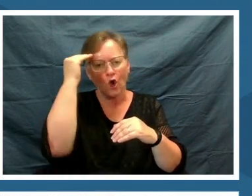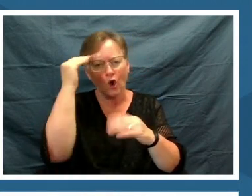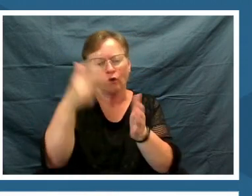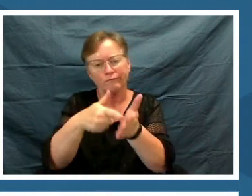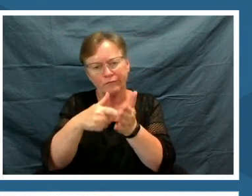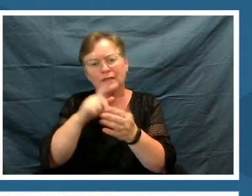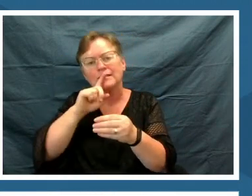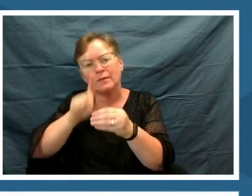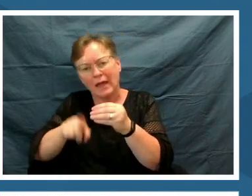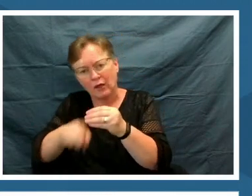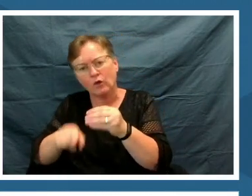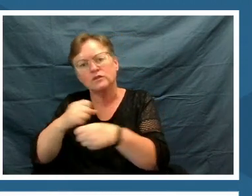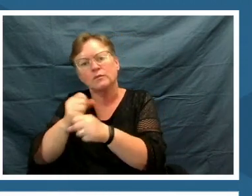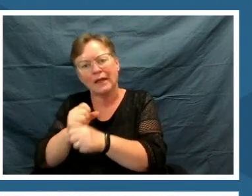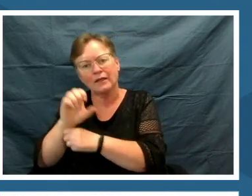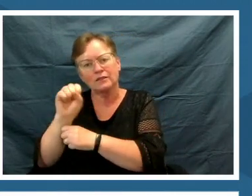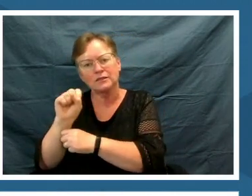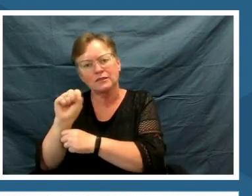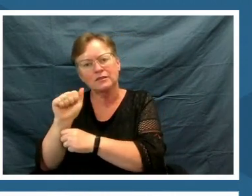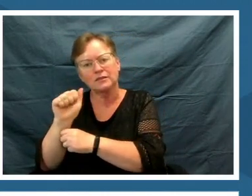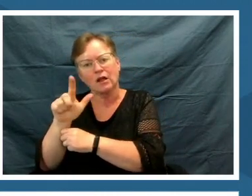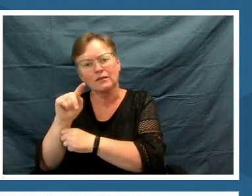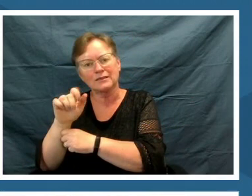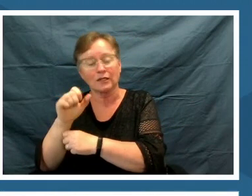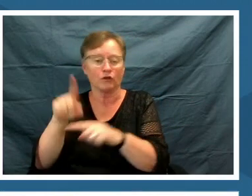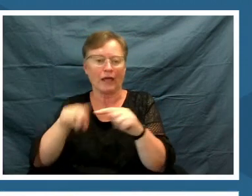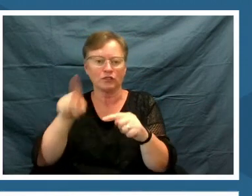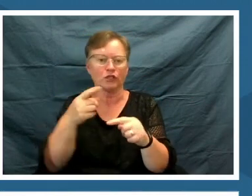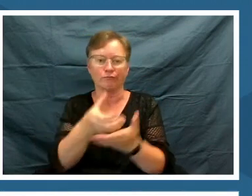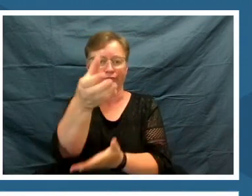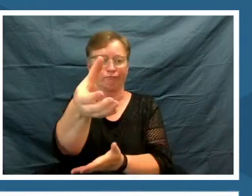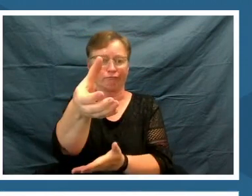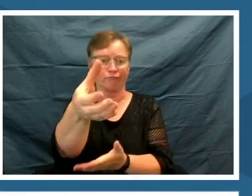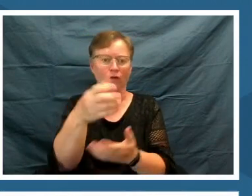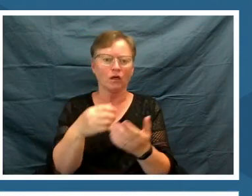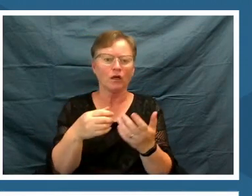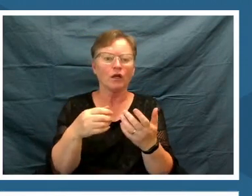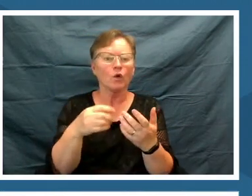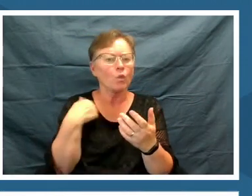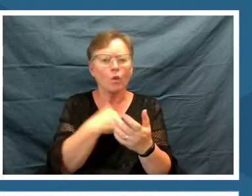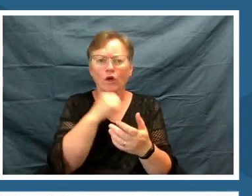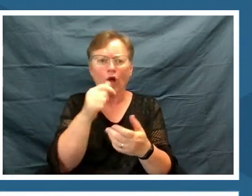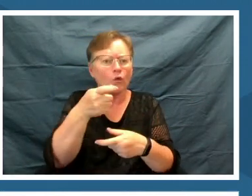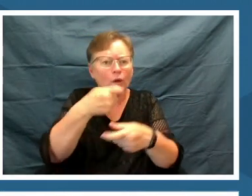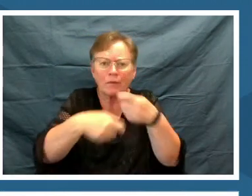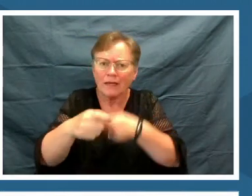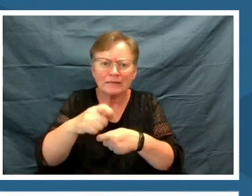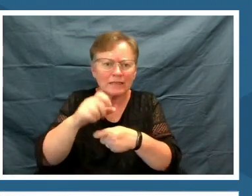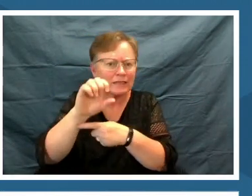you can't just start with salsa we're not replacing the standards but